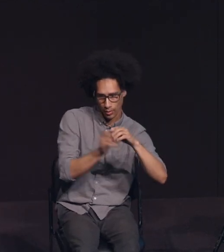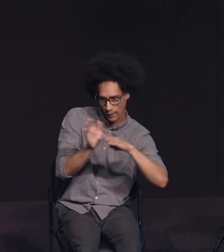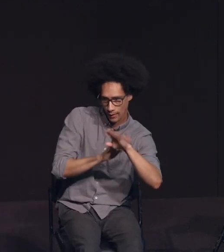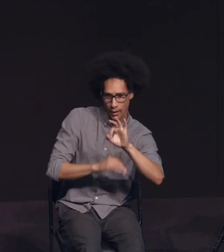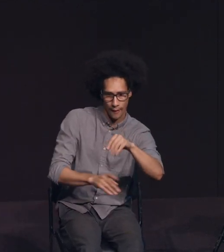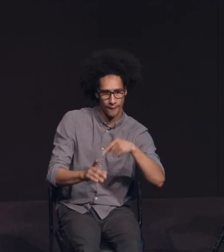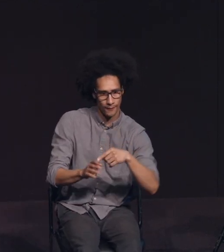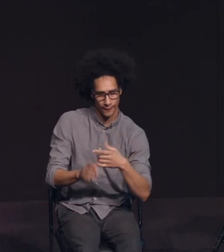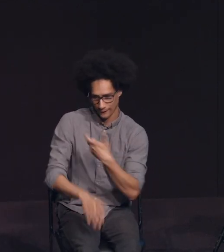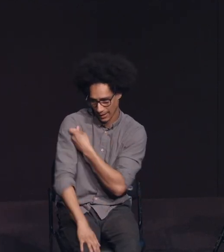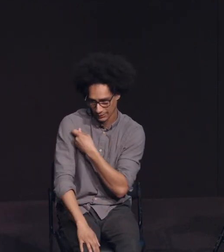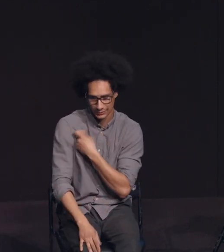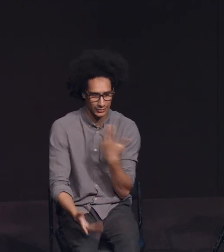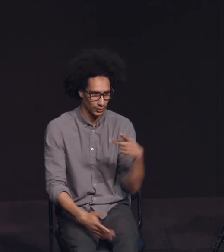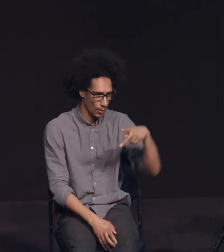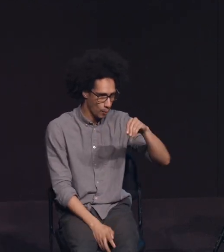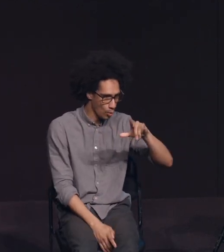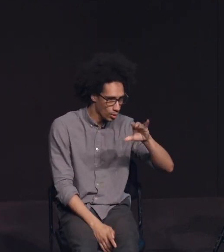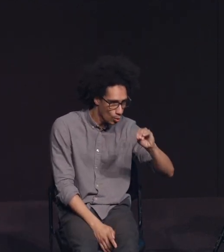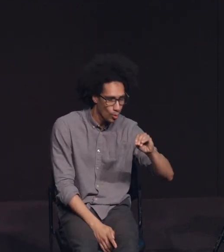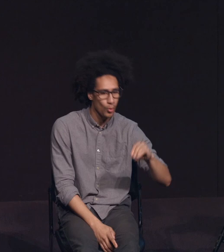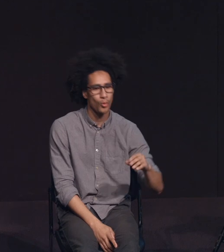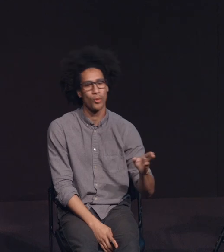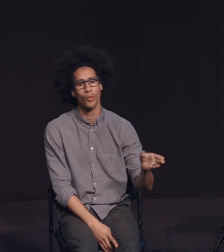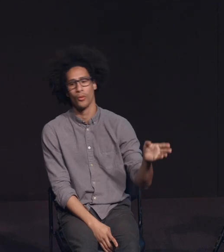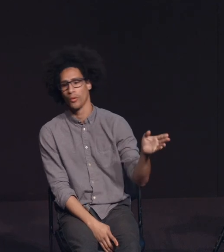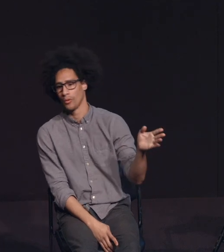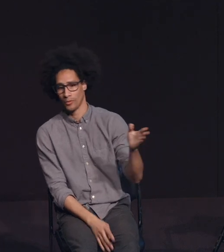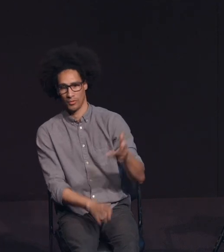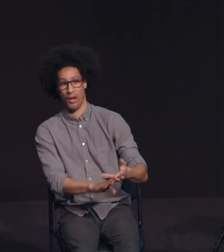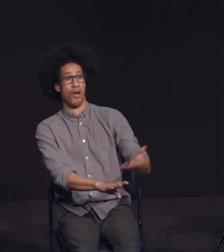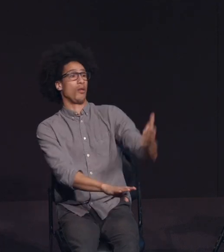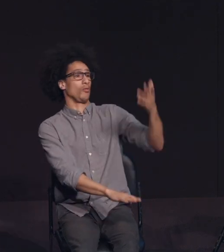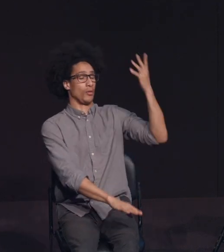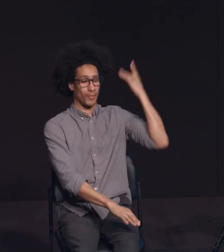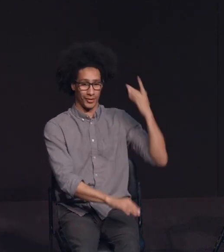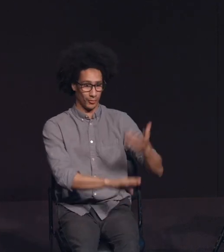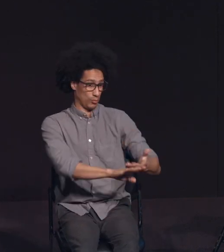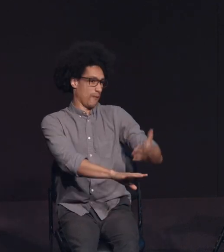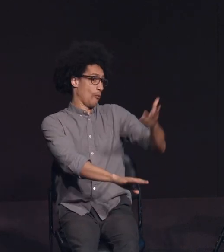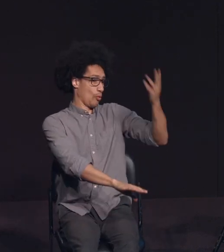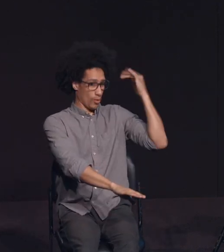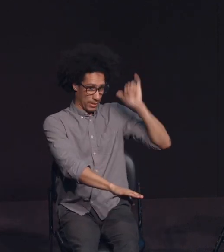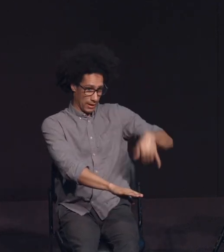polio all the way back--actually earlier than that to the 17th